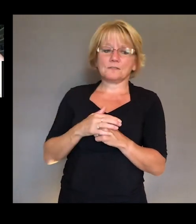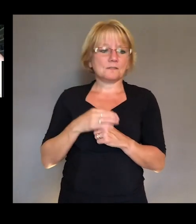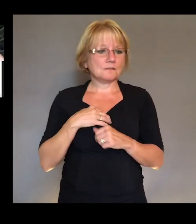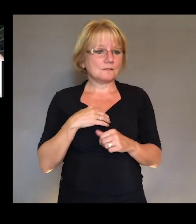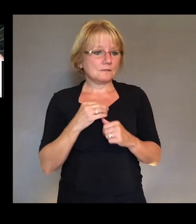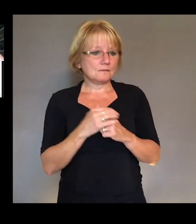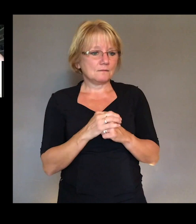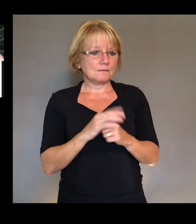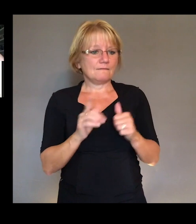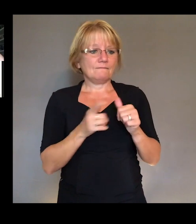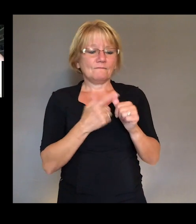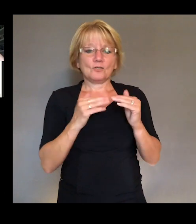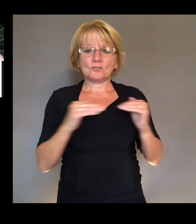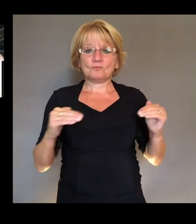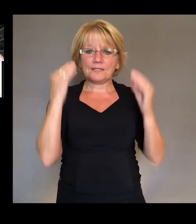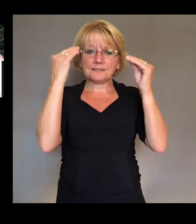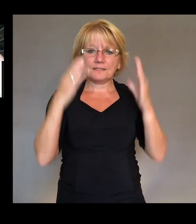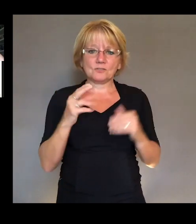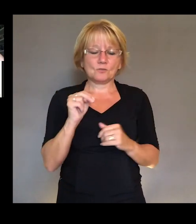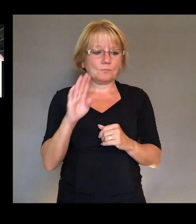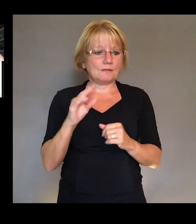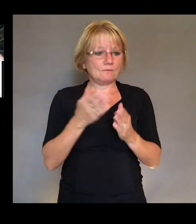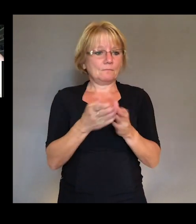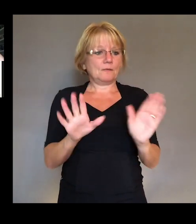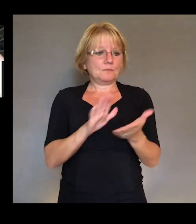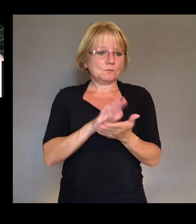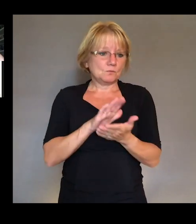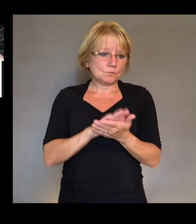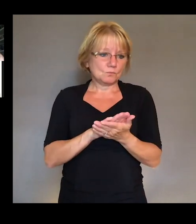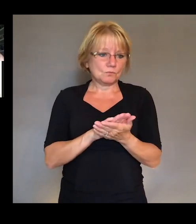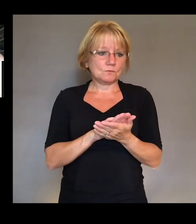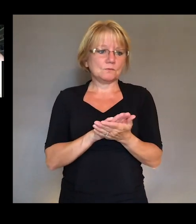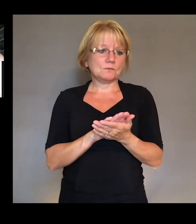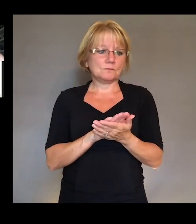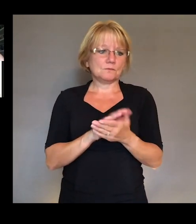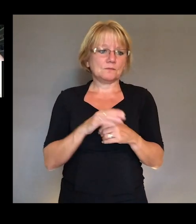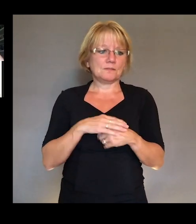Hi, I'm a first grade teacher in the Denver public schools, and I teach in a very diverse school.